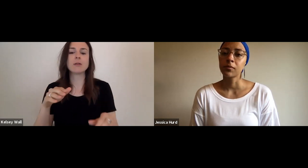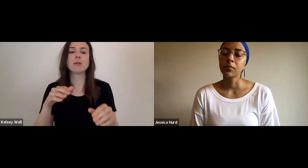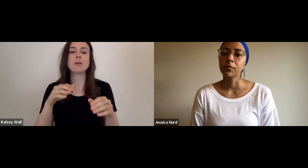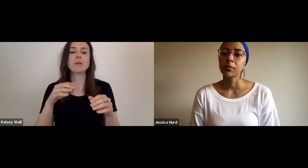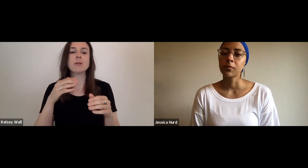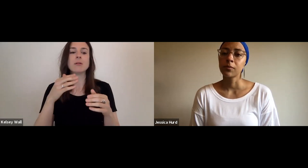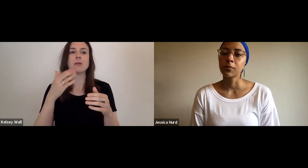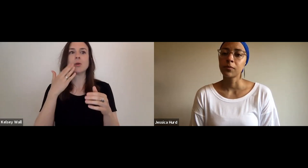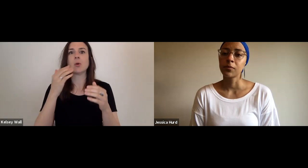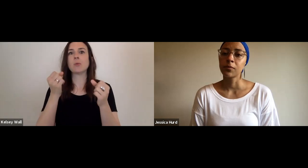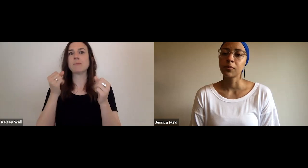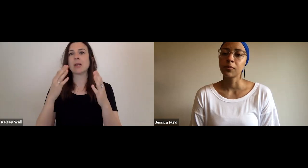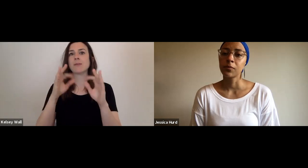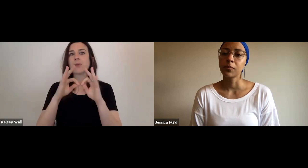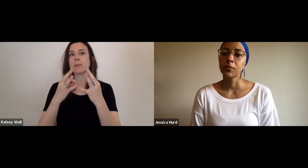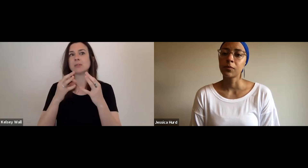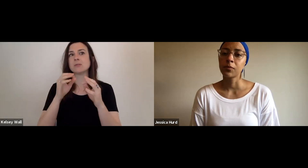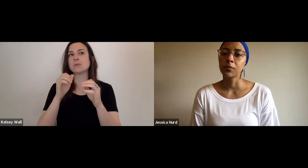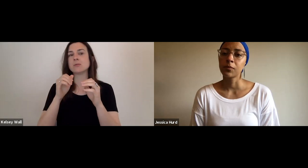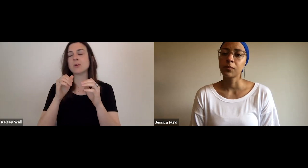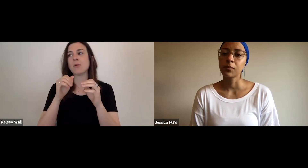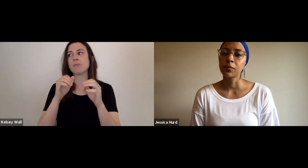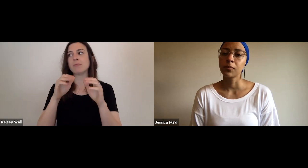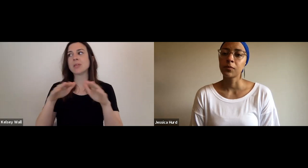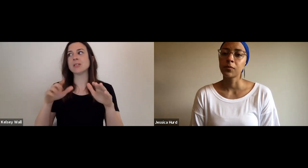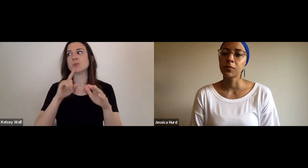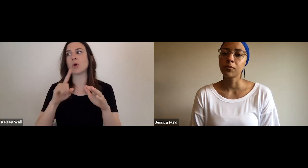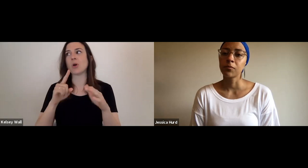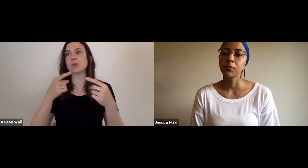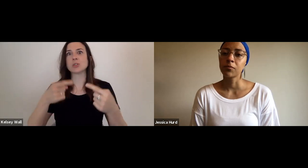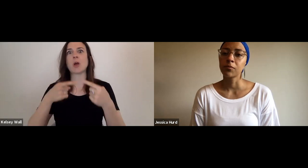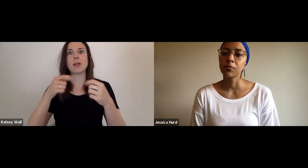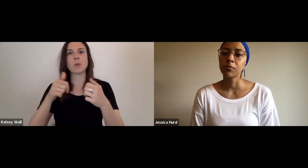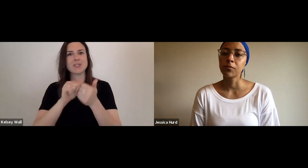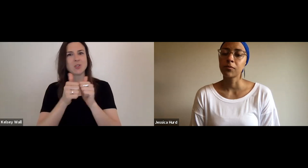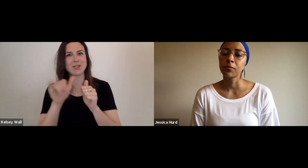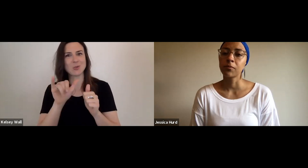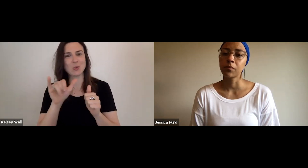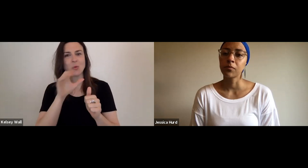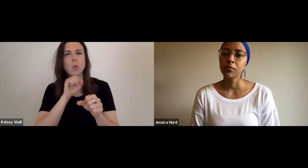Maybe if you work with children or you have your own children at home, there's a resource, a book, that talks about